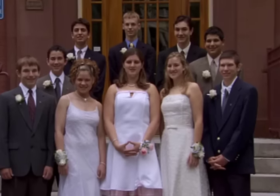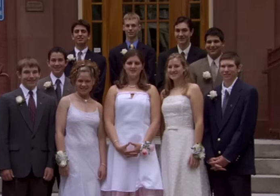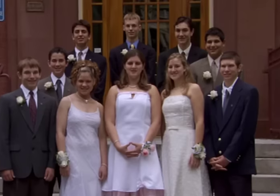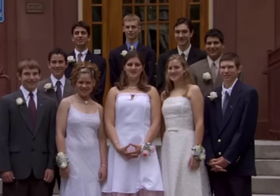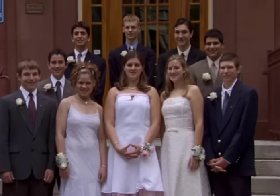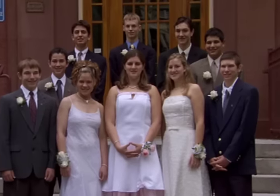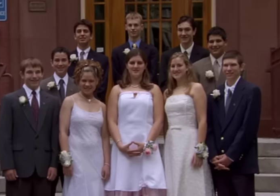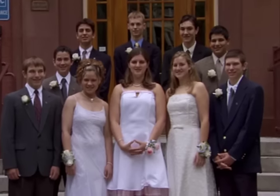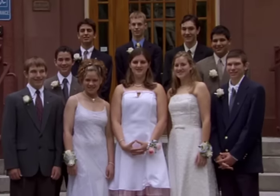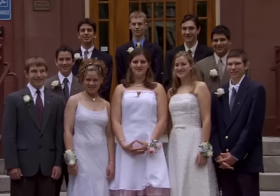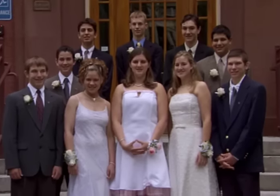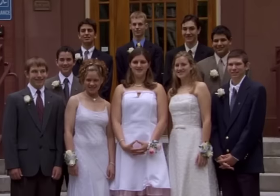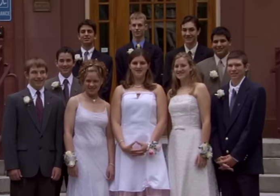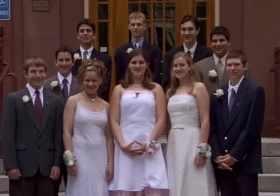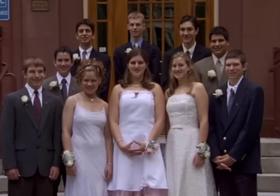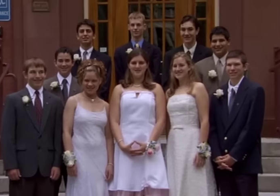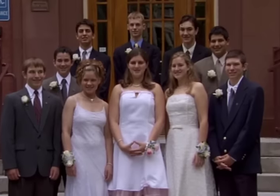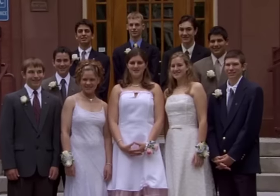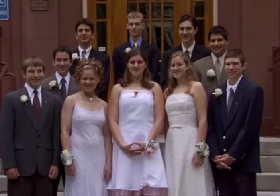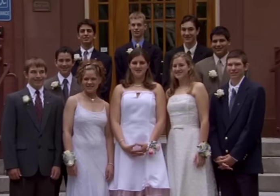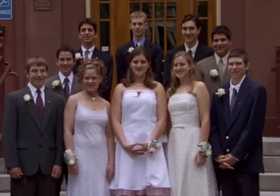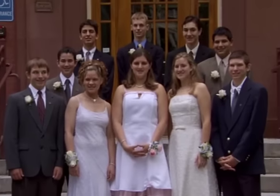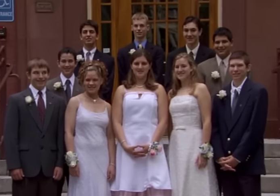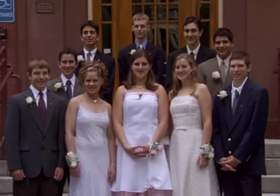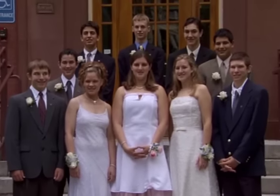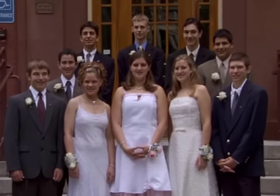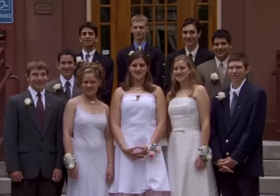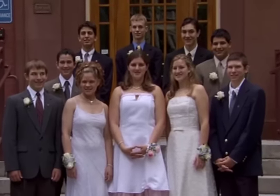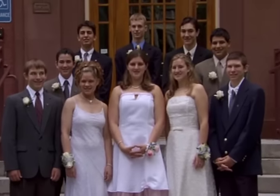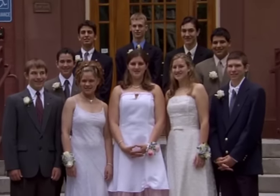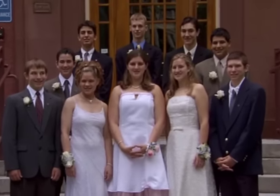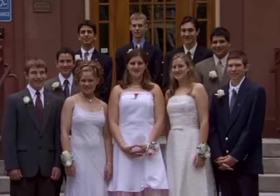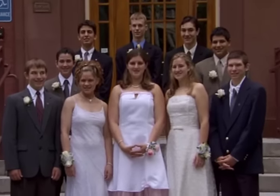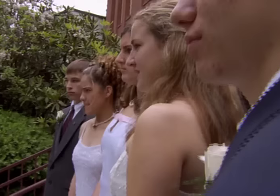Deafness is almost always one generation thick.